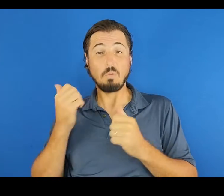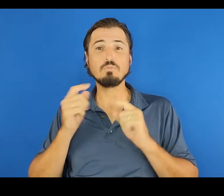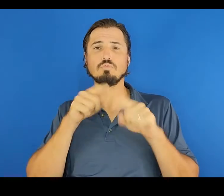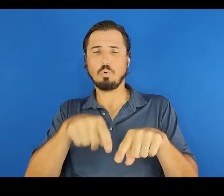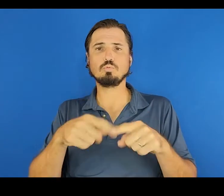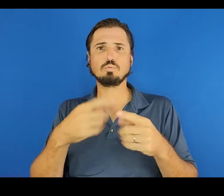case